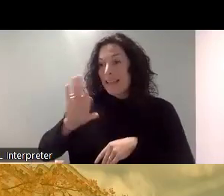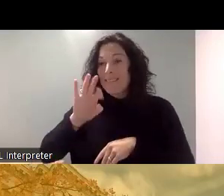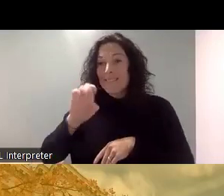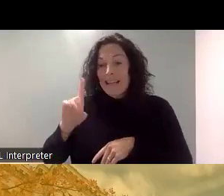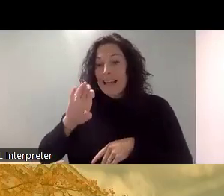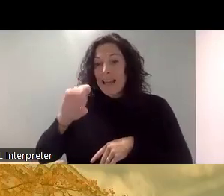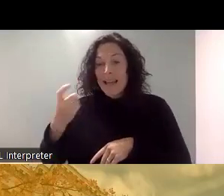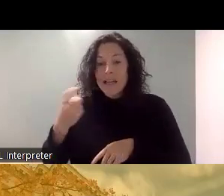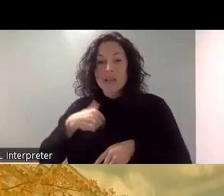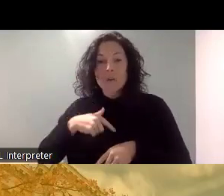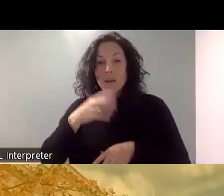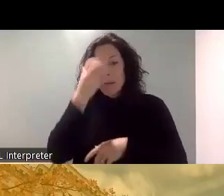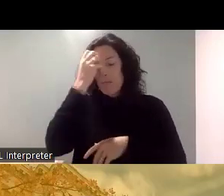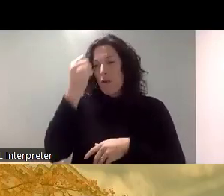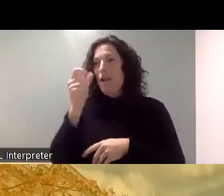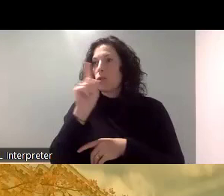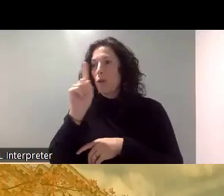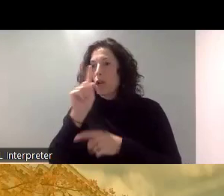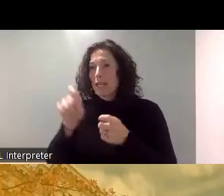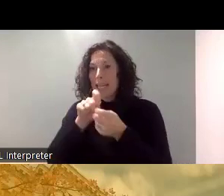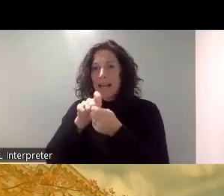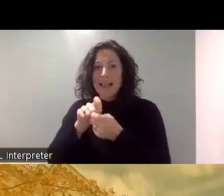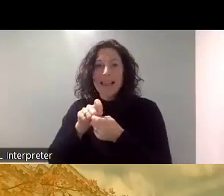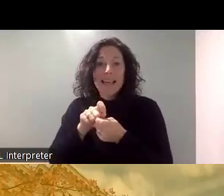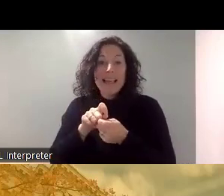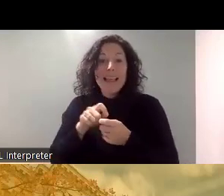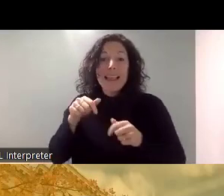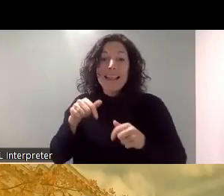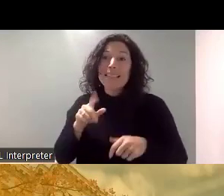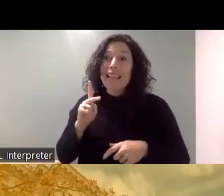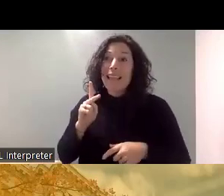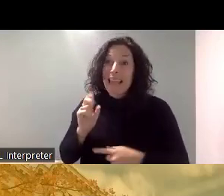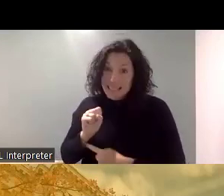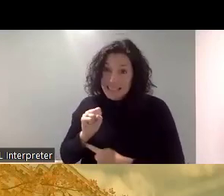This was in Lawrence, Kansas ... Had the latest pickup times,